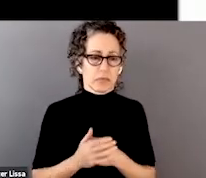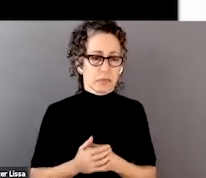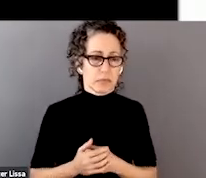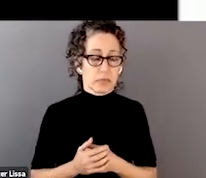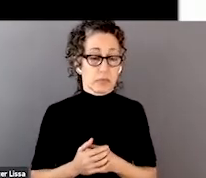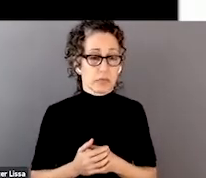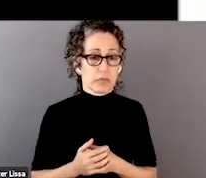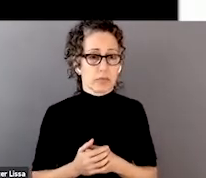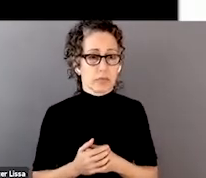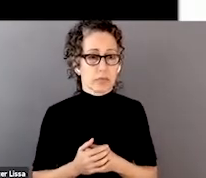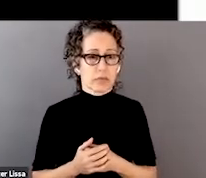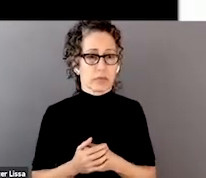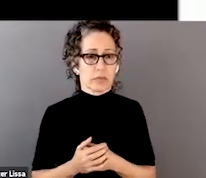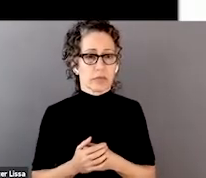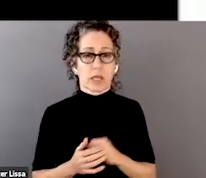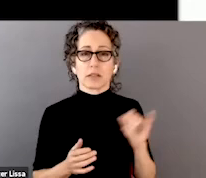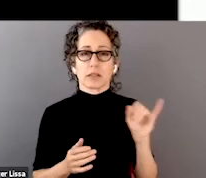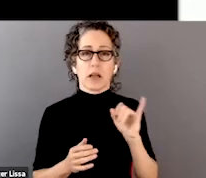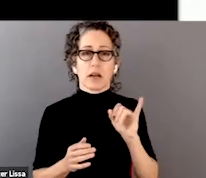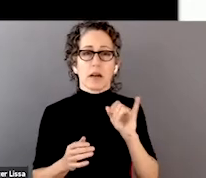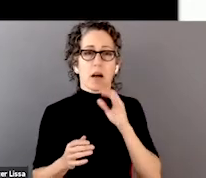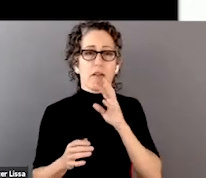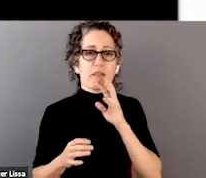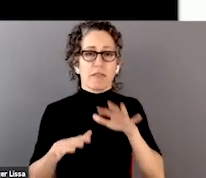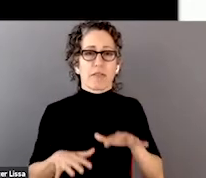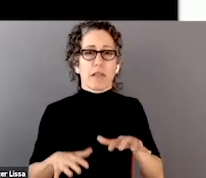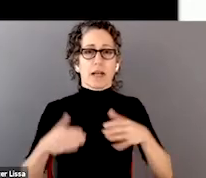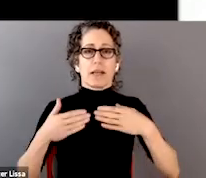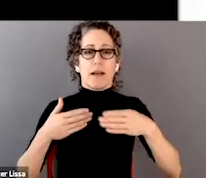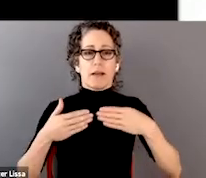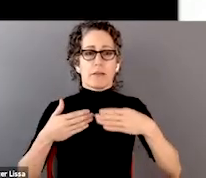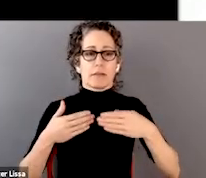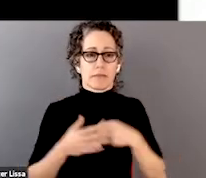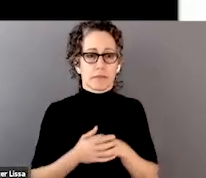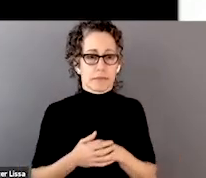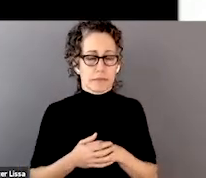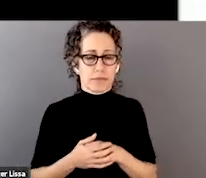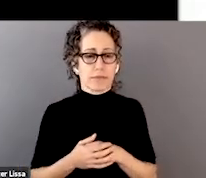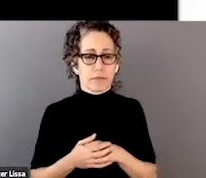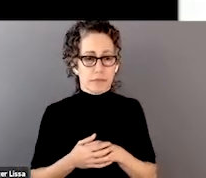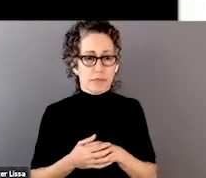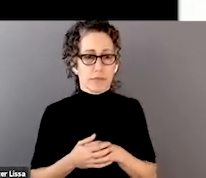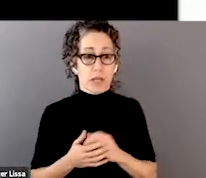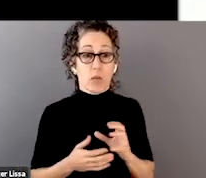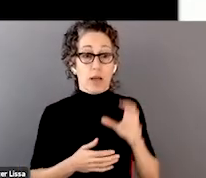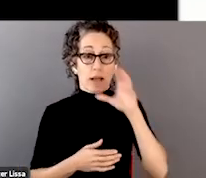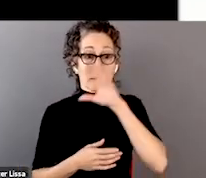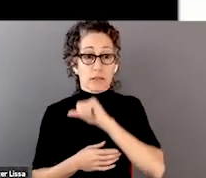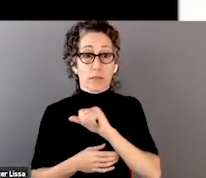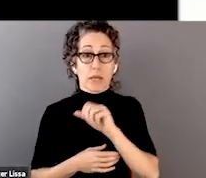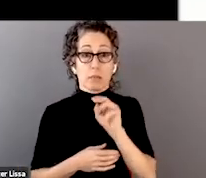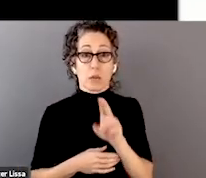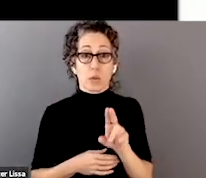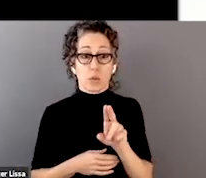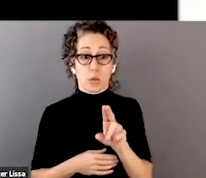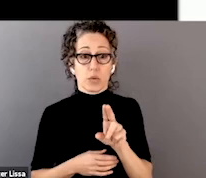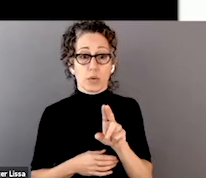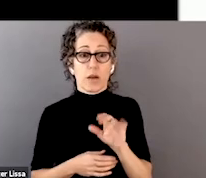It works like a floodgate. It can take any regression function estimator mu as its input, which you can see as arbitrary weather